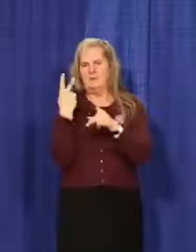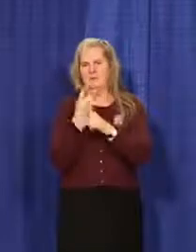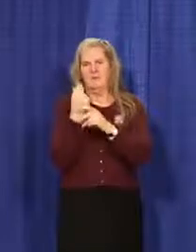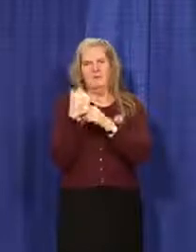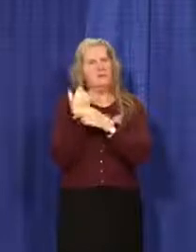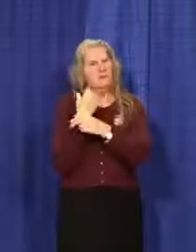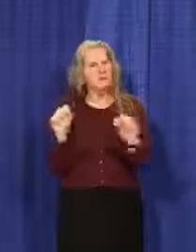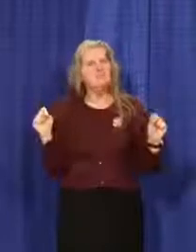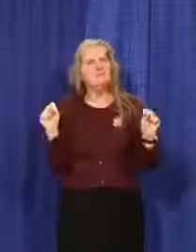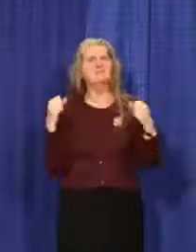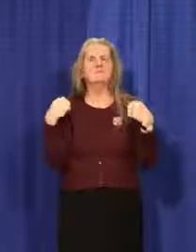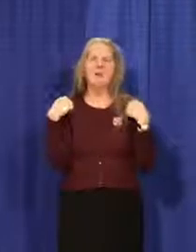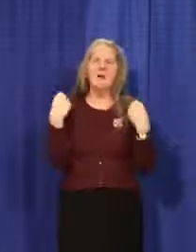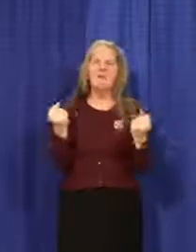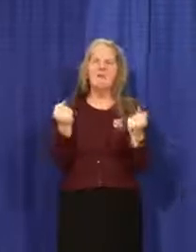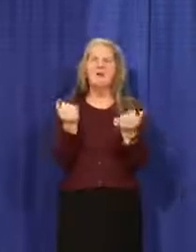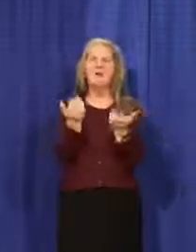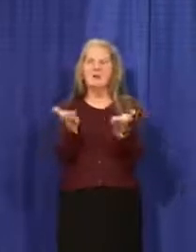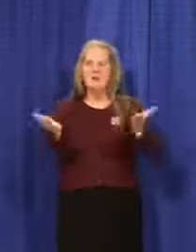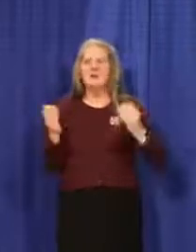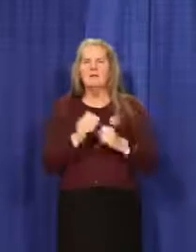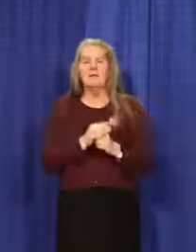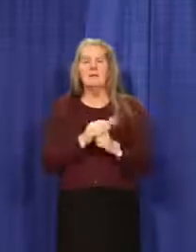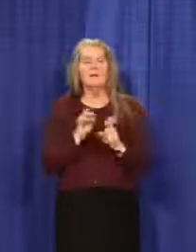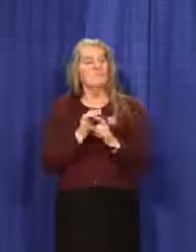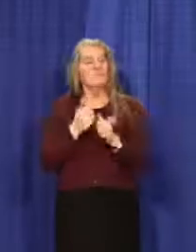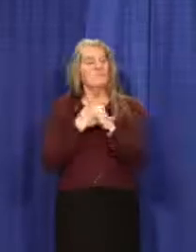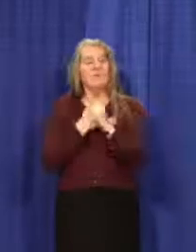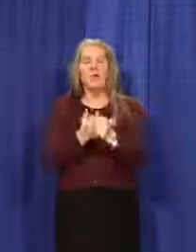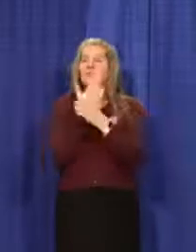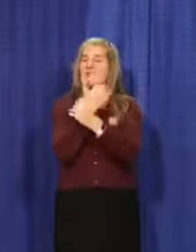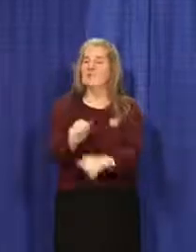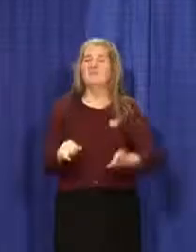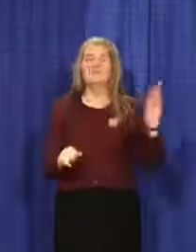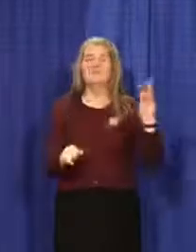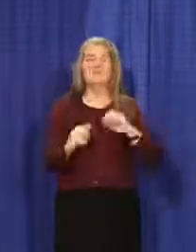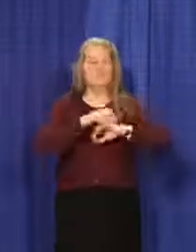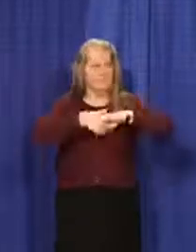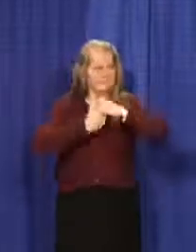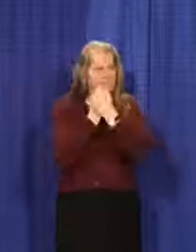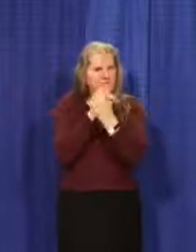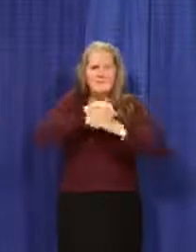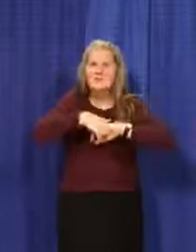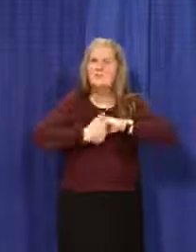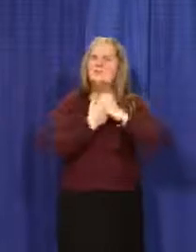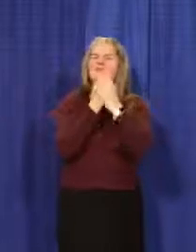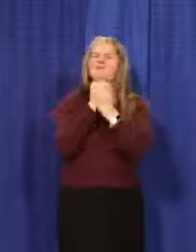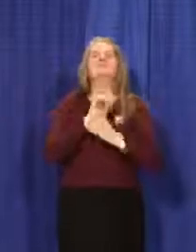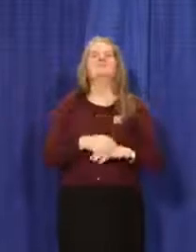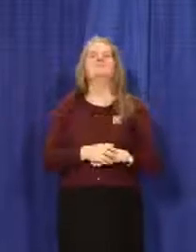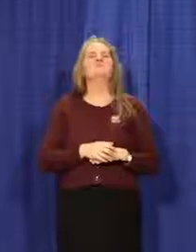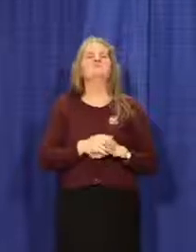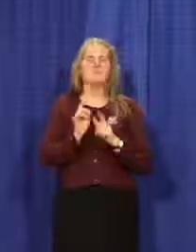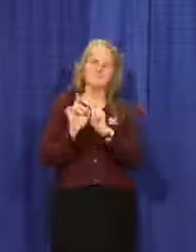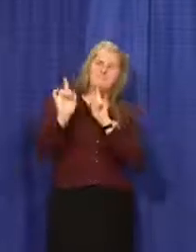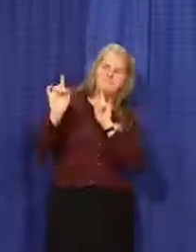keeping the territory healthy and safe, again practising the Safe Six. Washing your hands often,